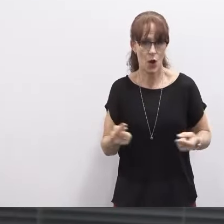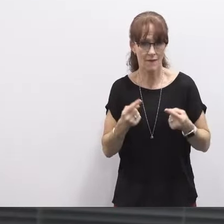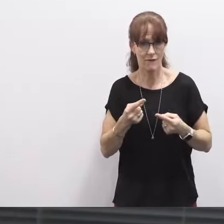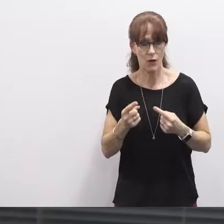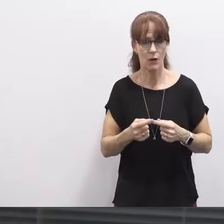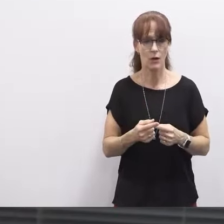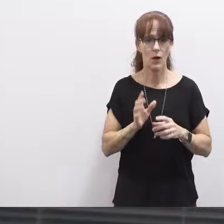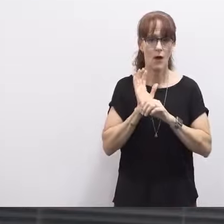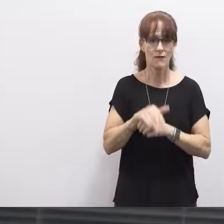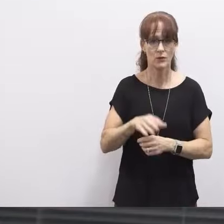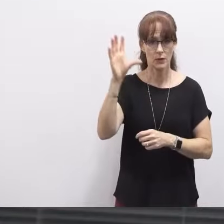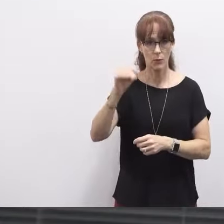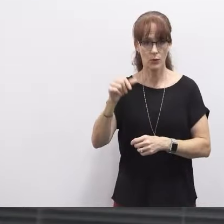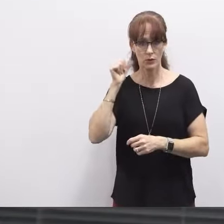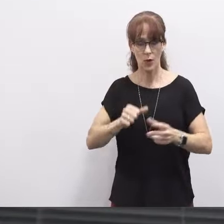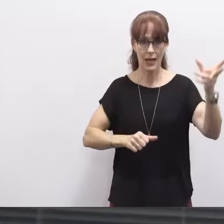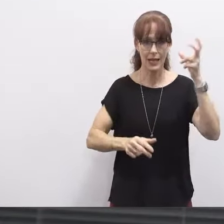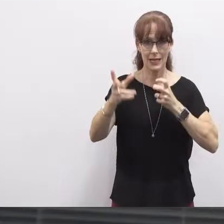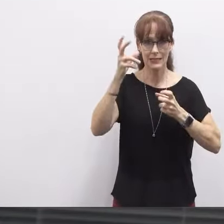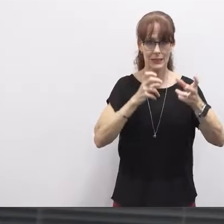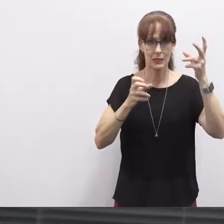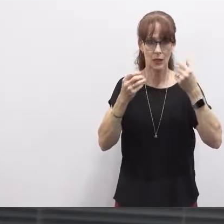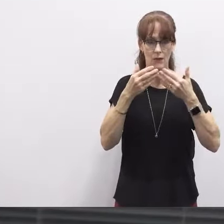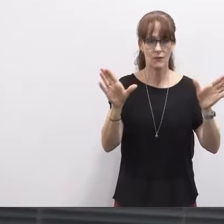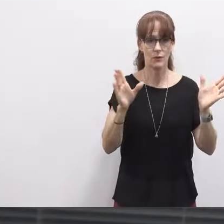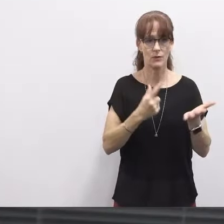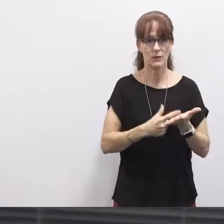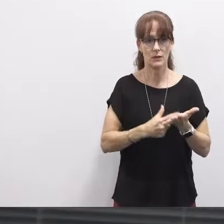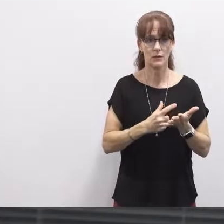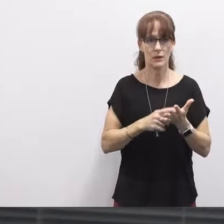Forcing boys and girls to listen to view and openly discuss the sexual functioning